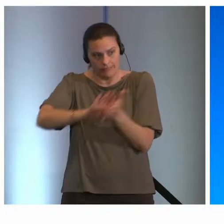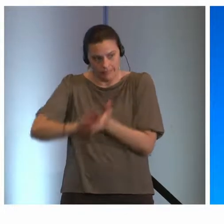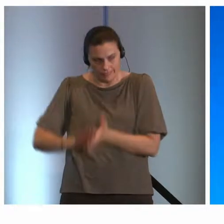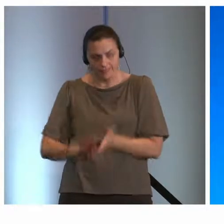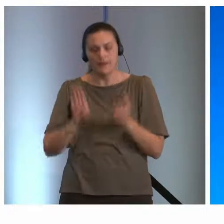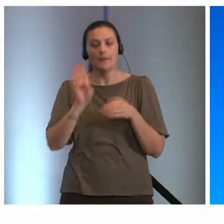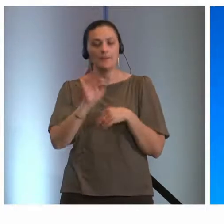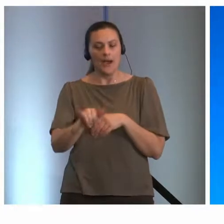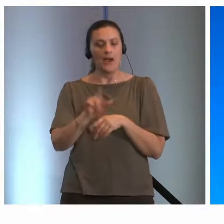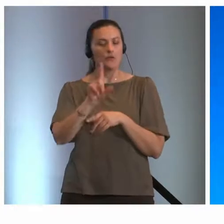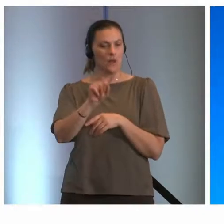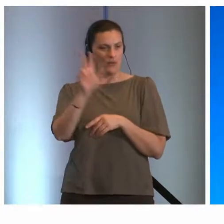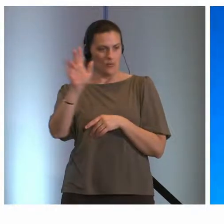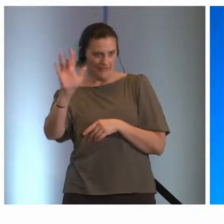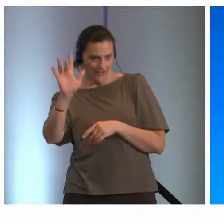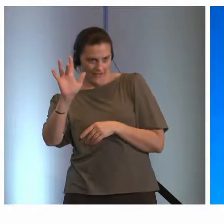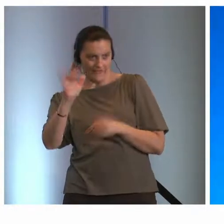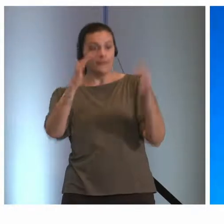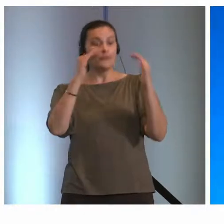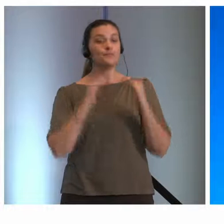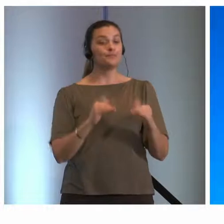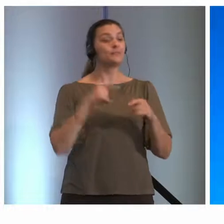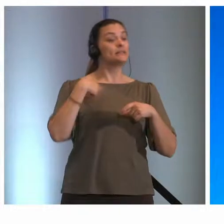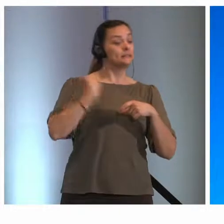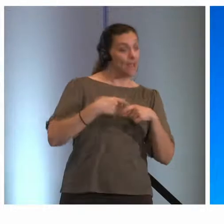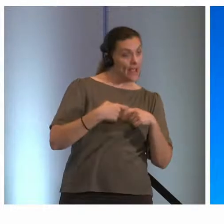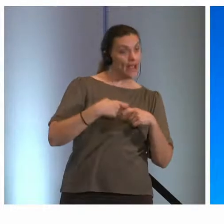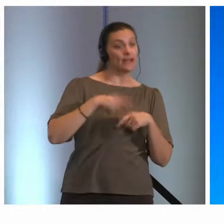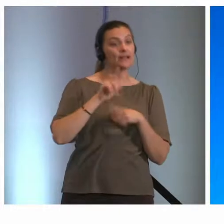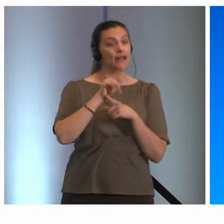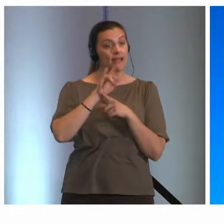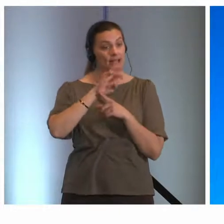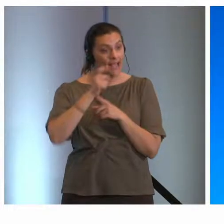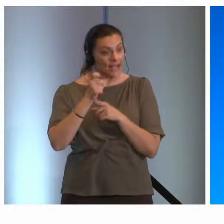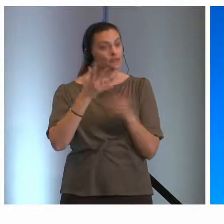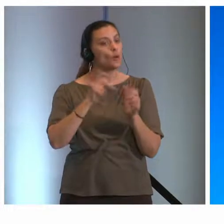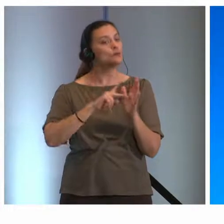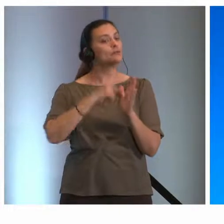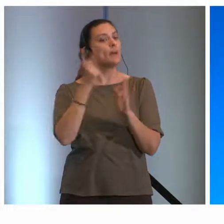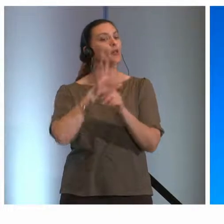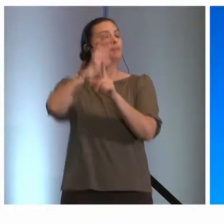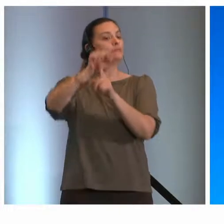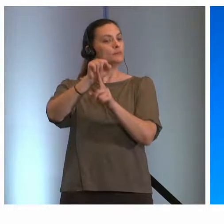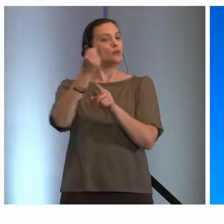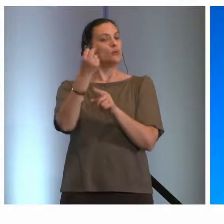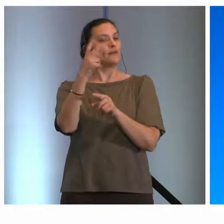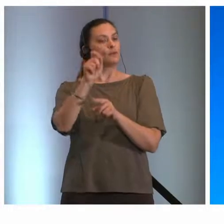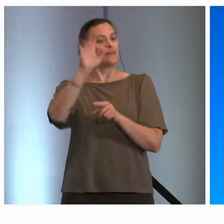supervisory leadership roles, 25% of leaders should be members of underrepresented racial ethnic groups by 2025.